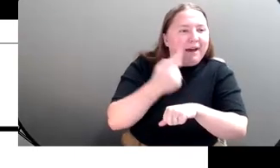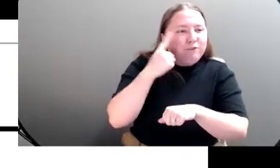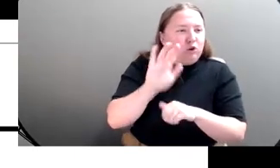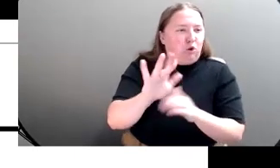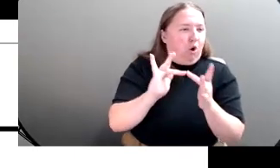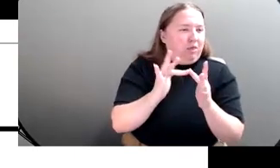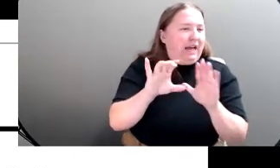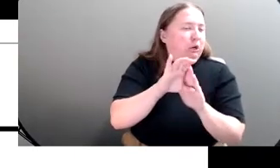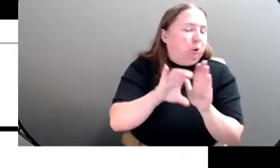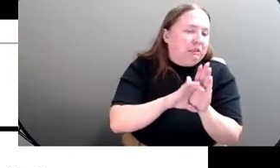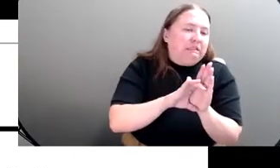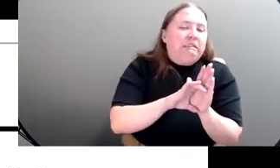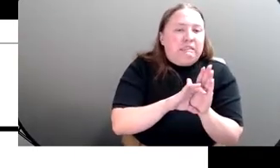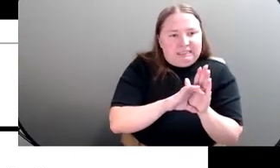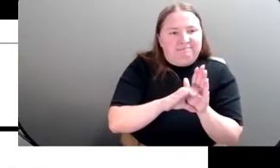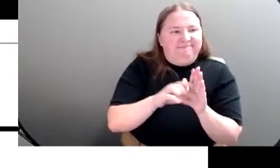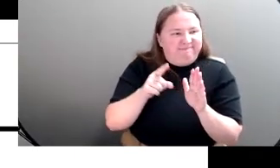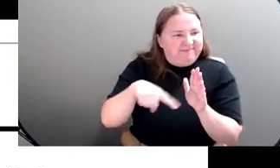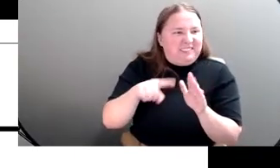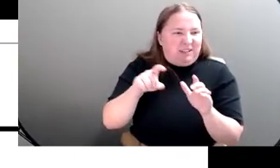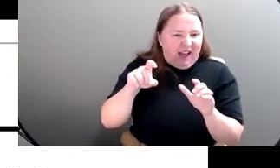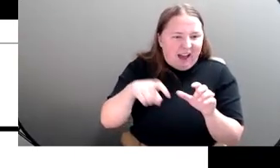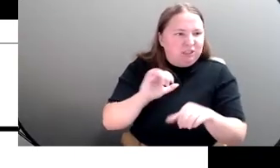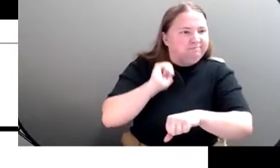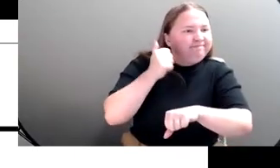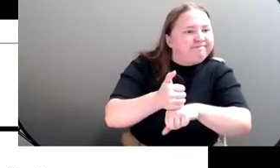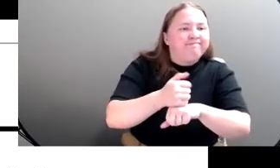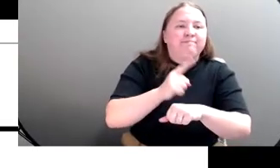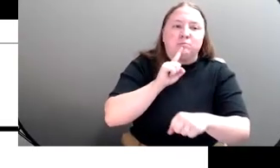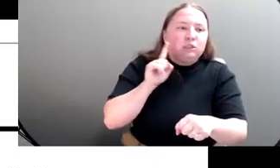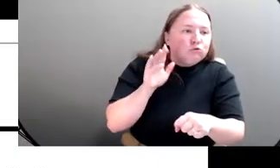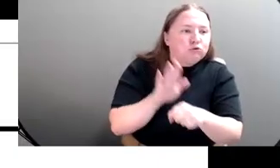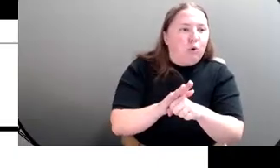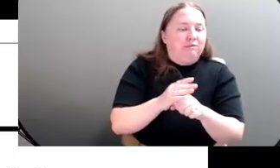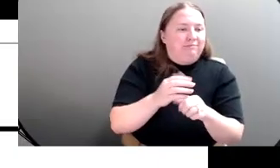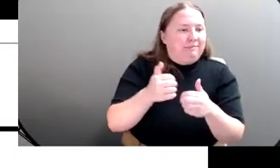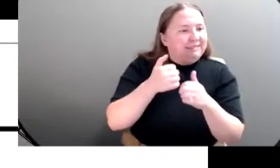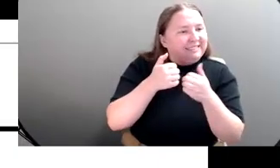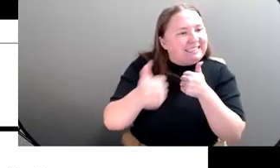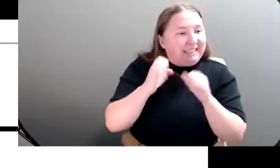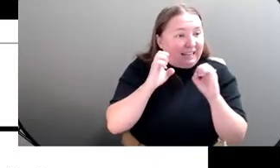then these are the practices that you need to do to ensure that they’re distance education and not,